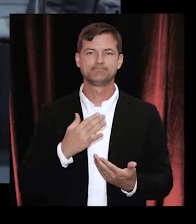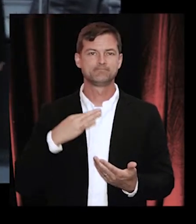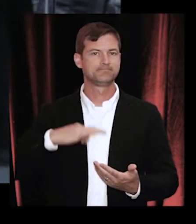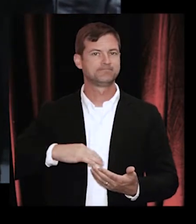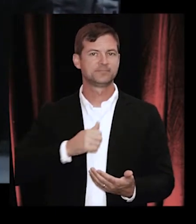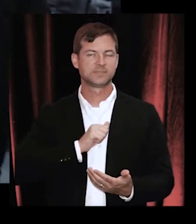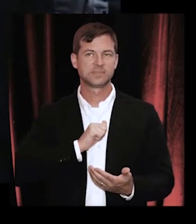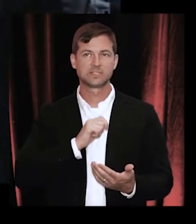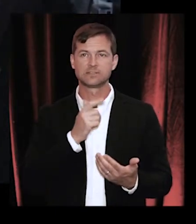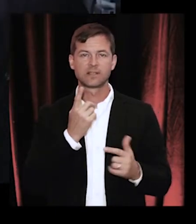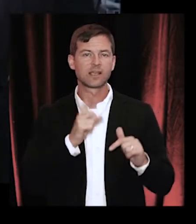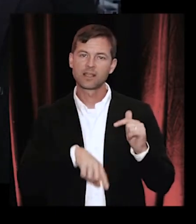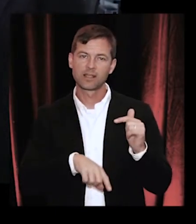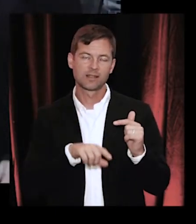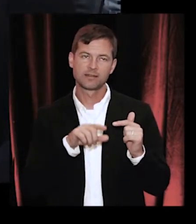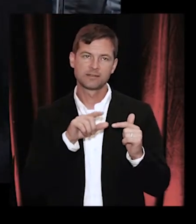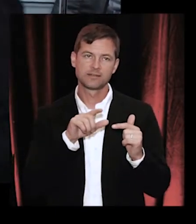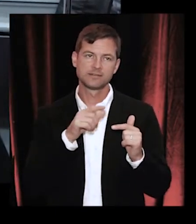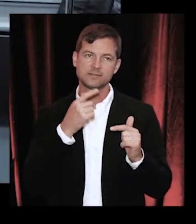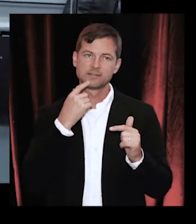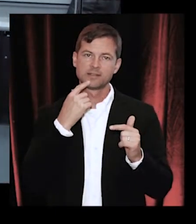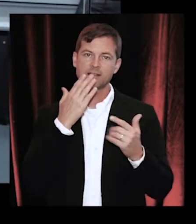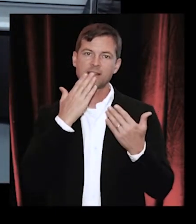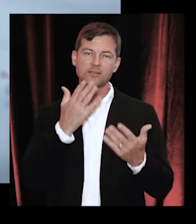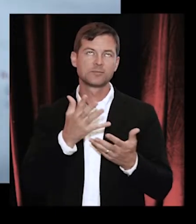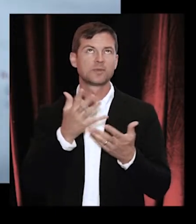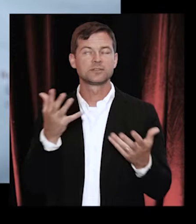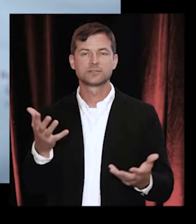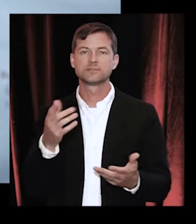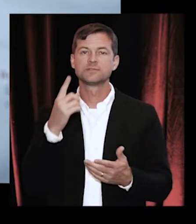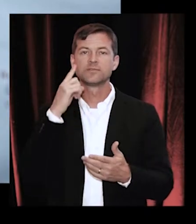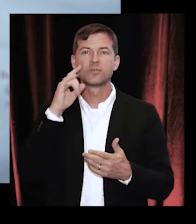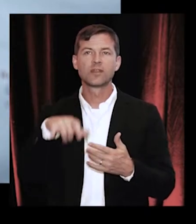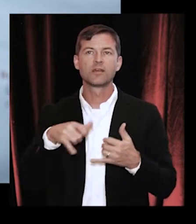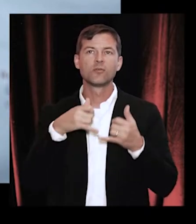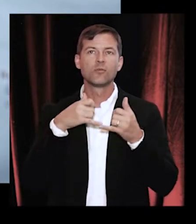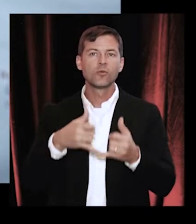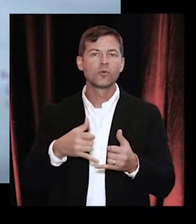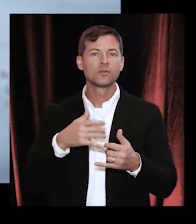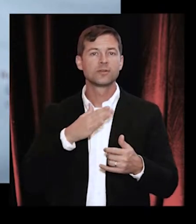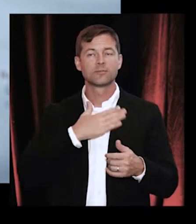But I could not be more grateful for this award for my job.